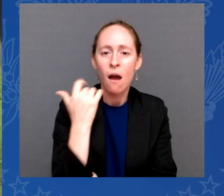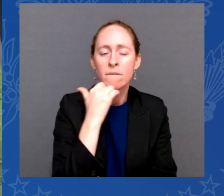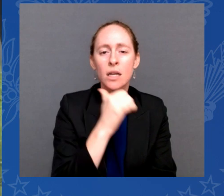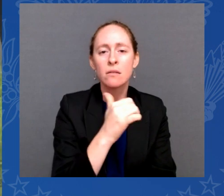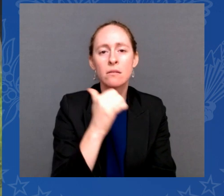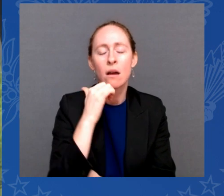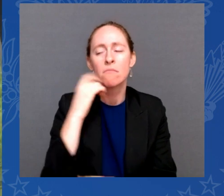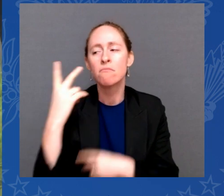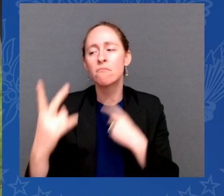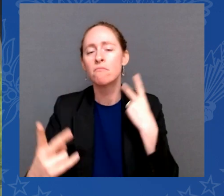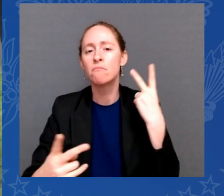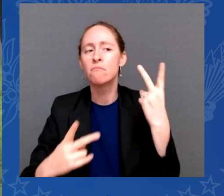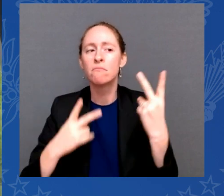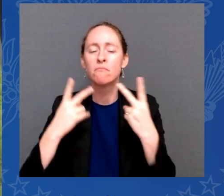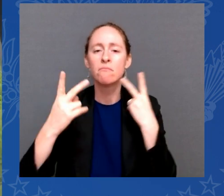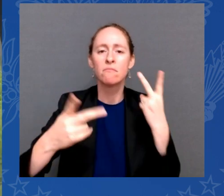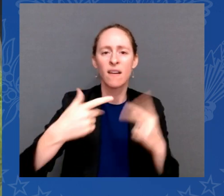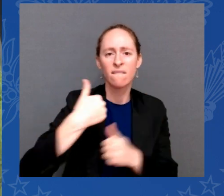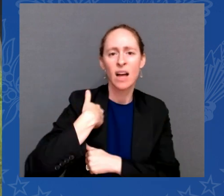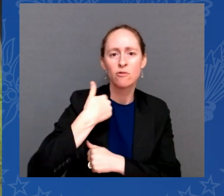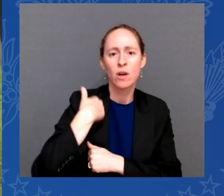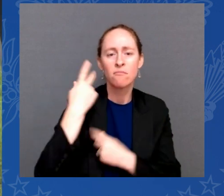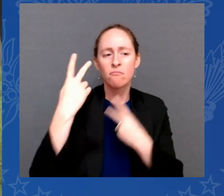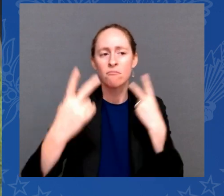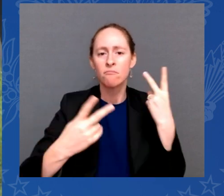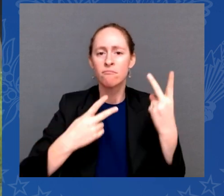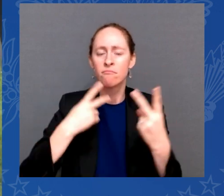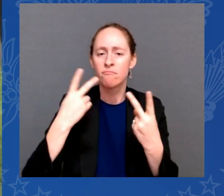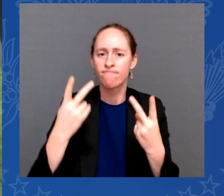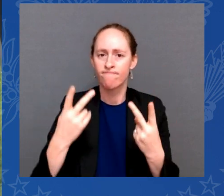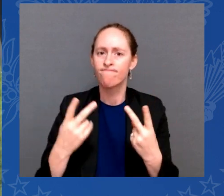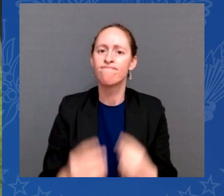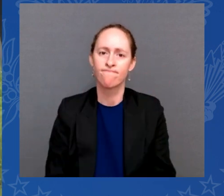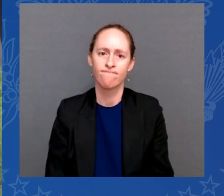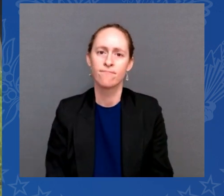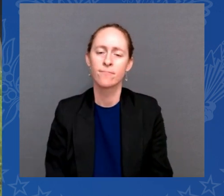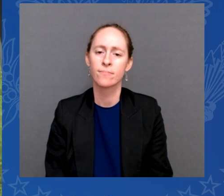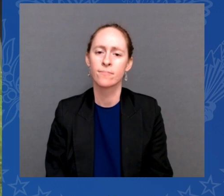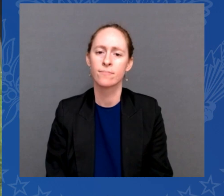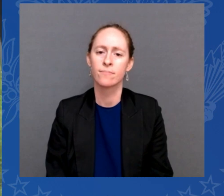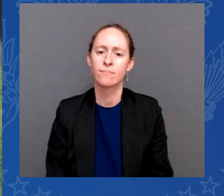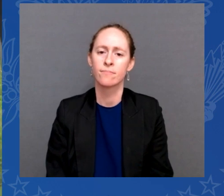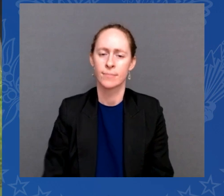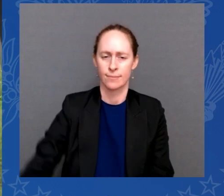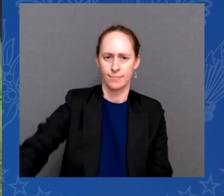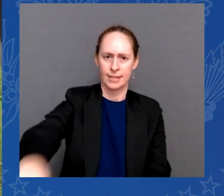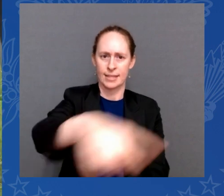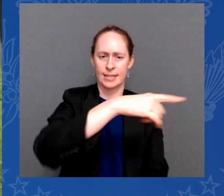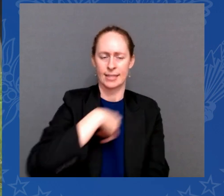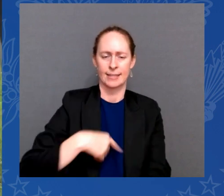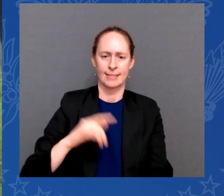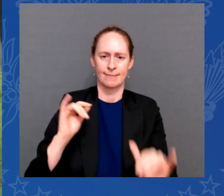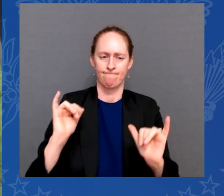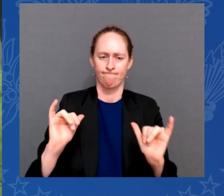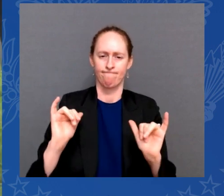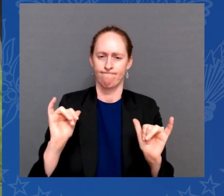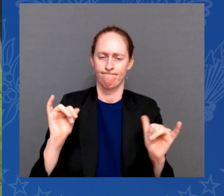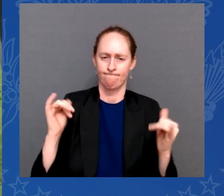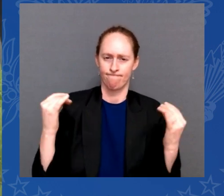And it's very helpful for us at VA to have the opportunity to get together with this team in the Cabinet